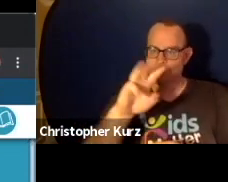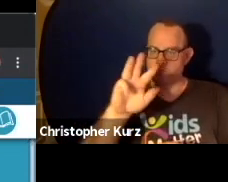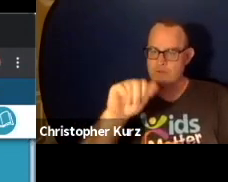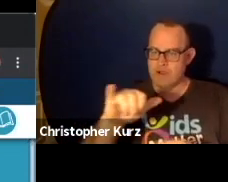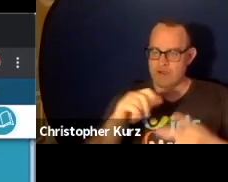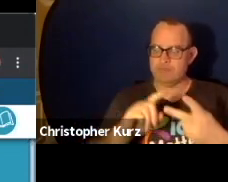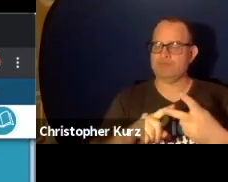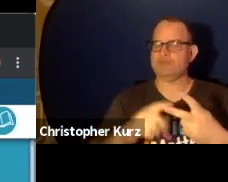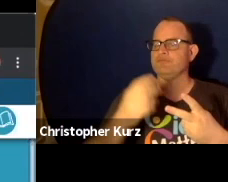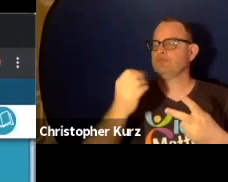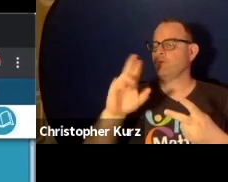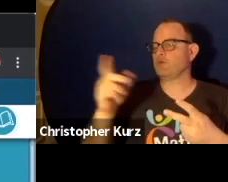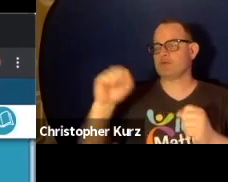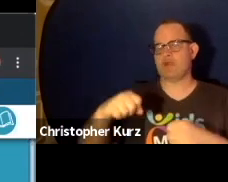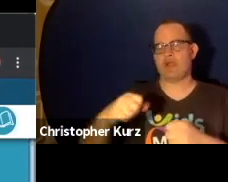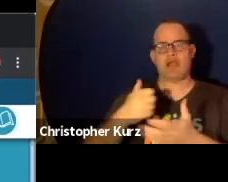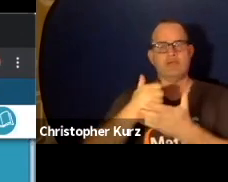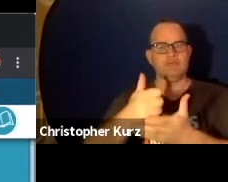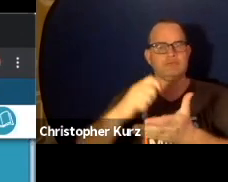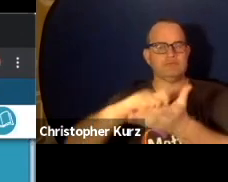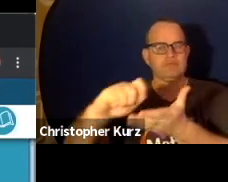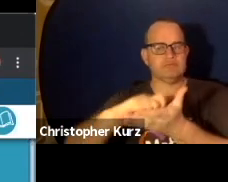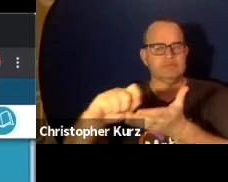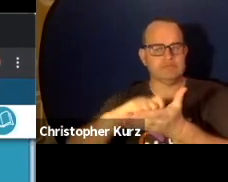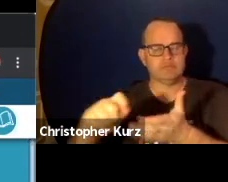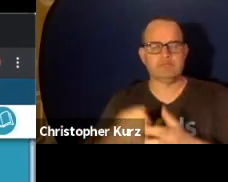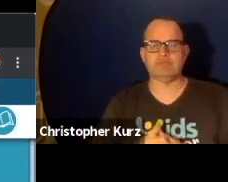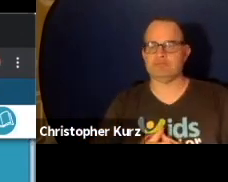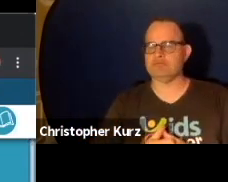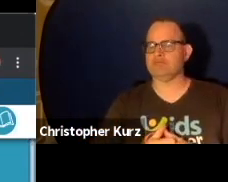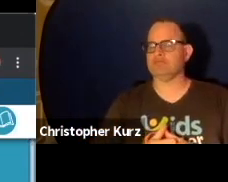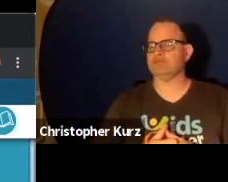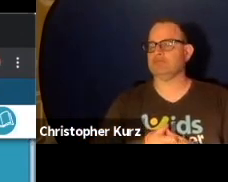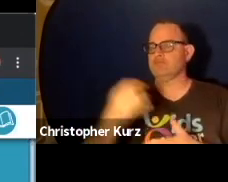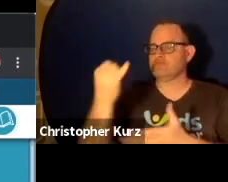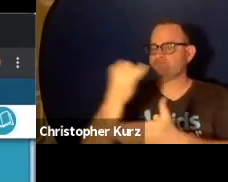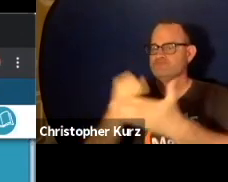to be the contributors to World Around You.